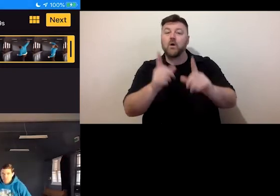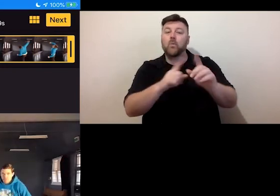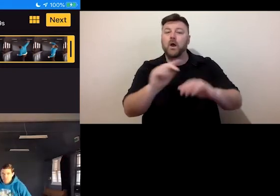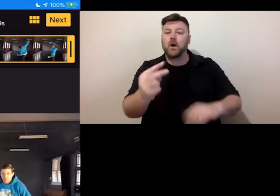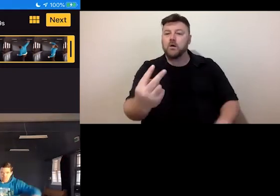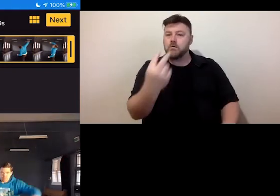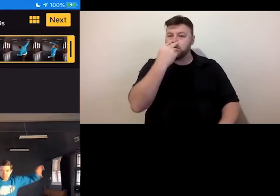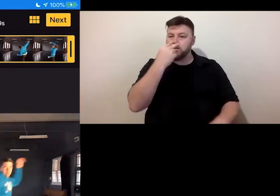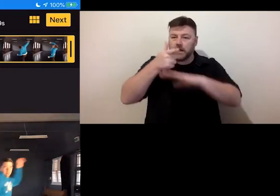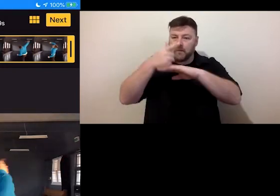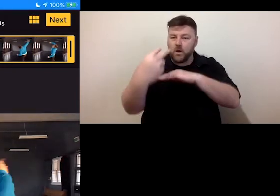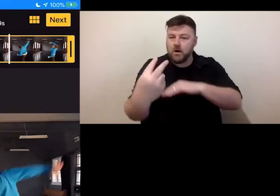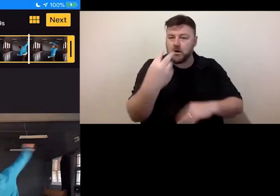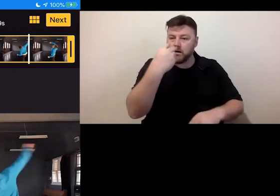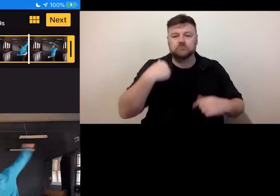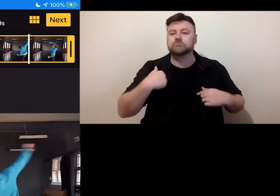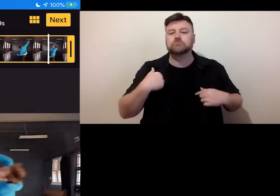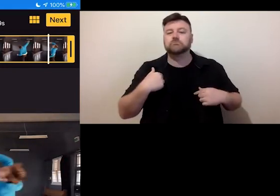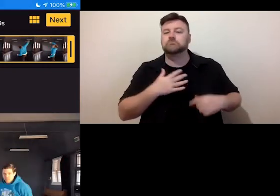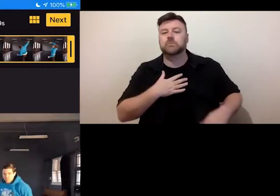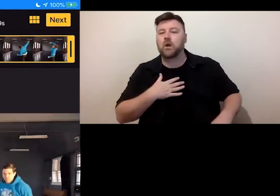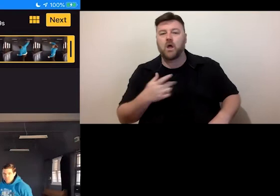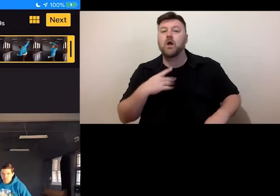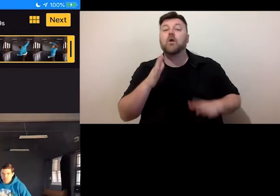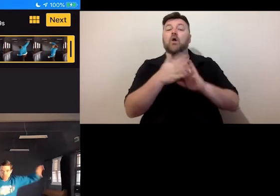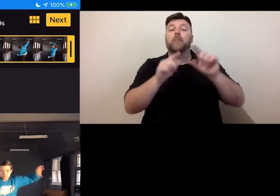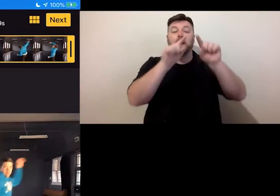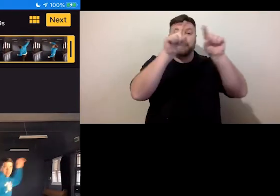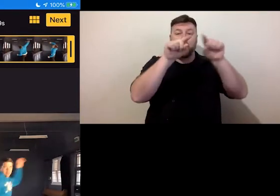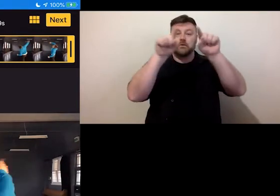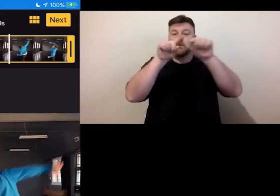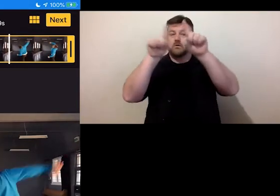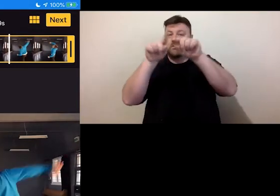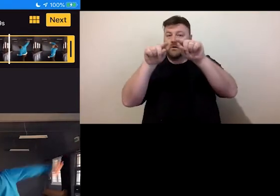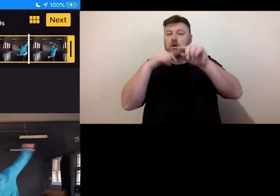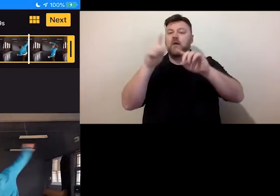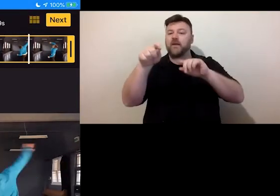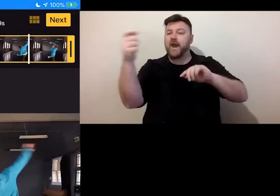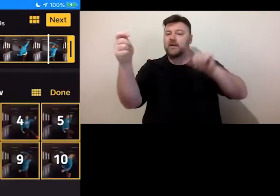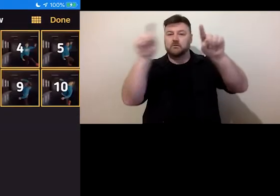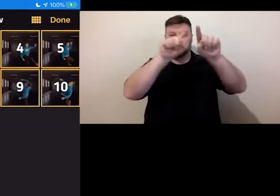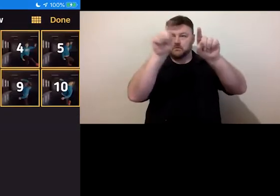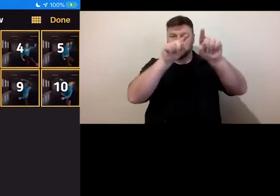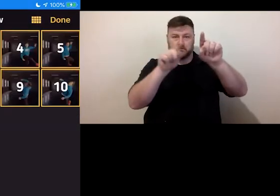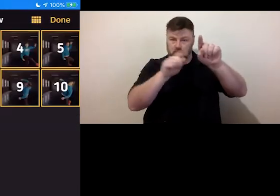So I'd go to the boxes button, next to the "Next" button - confusing -